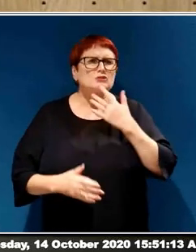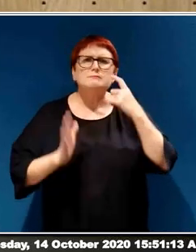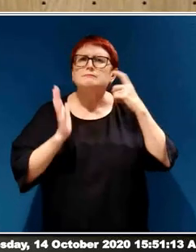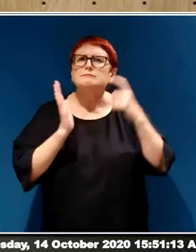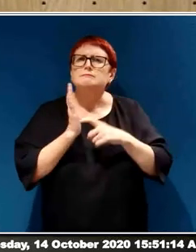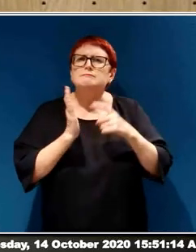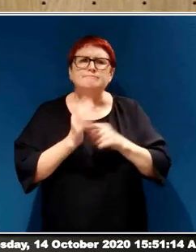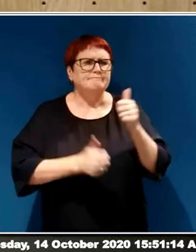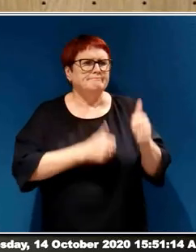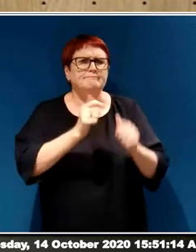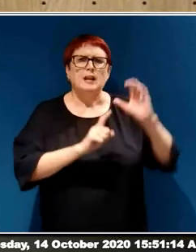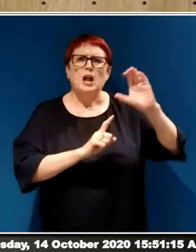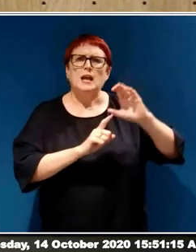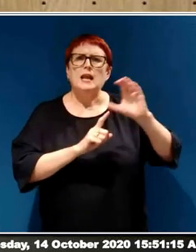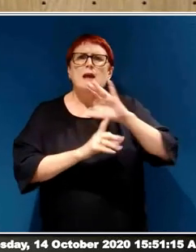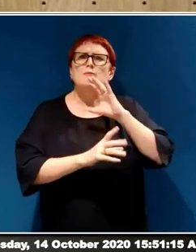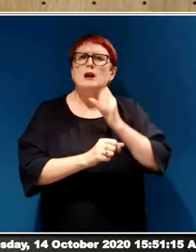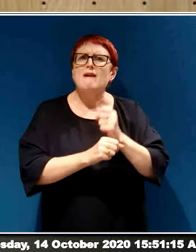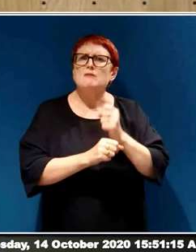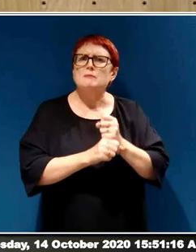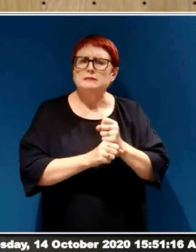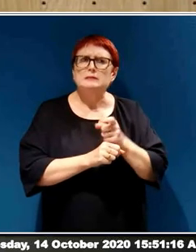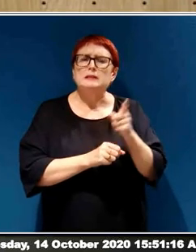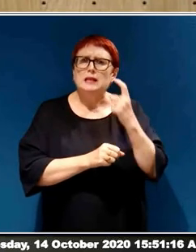to address, redress this issue.